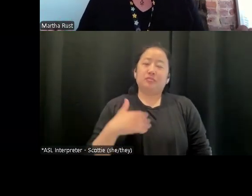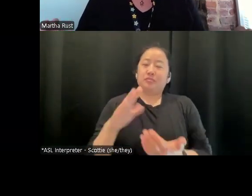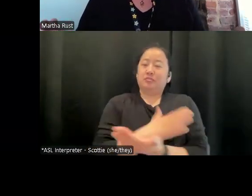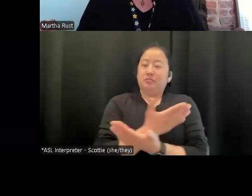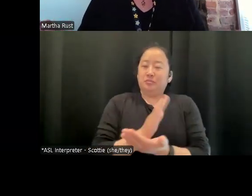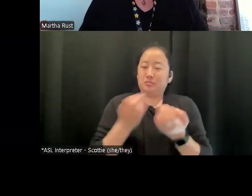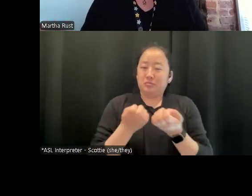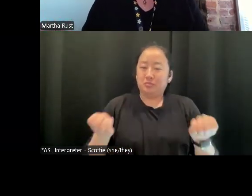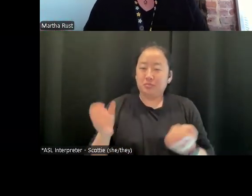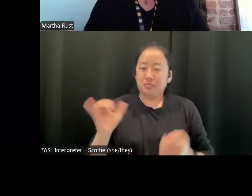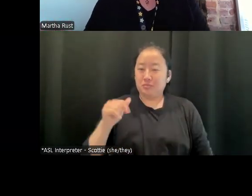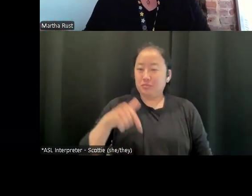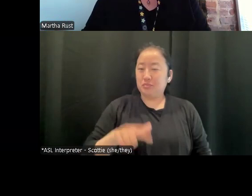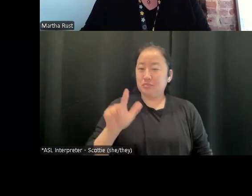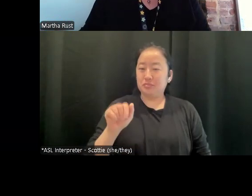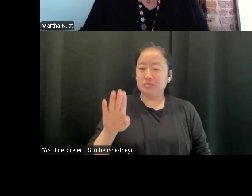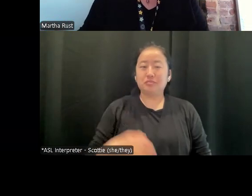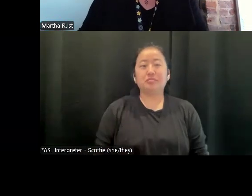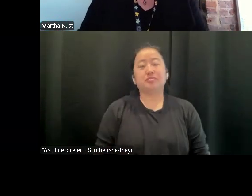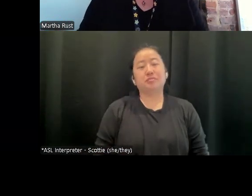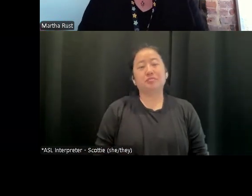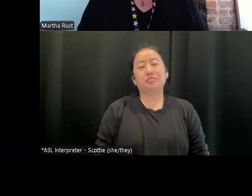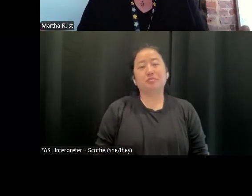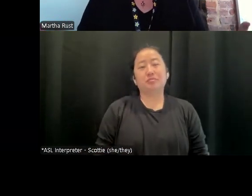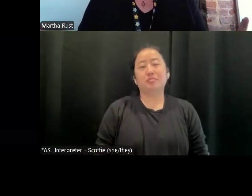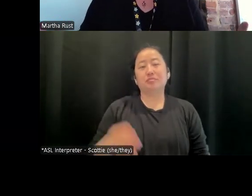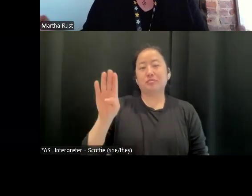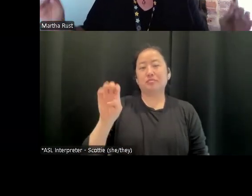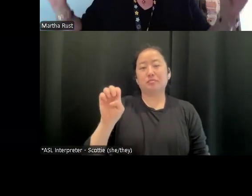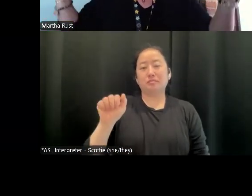in our lab that we wanted to share. The themes is that black thing with